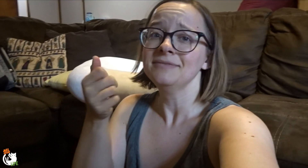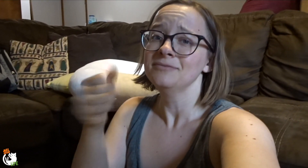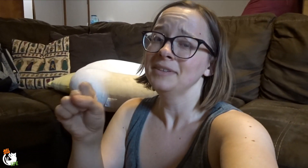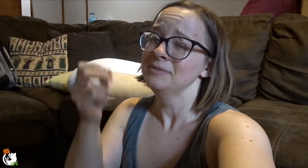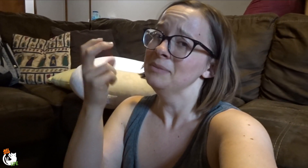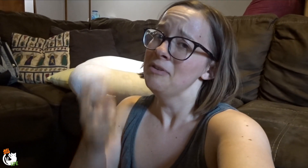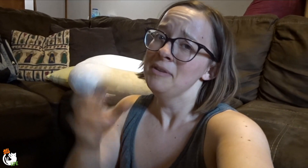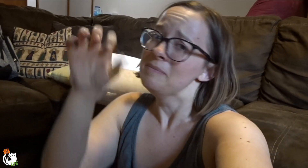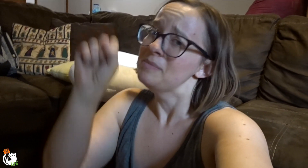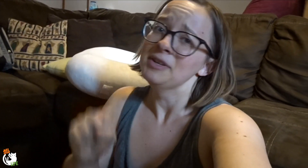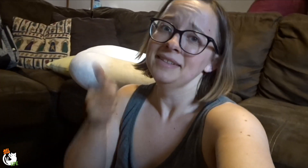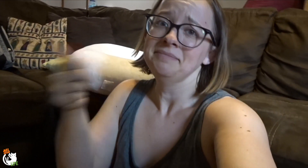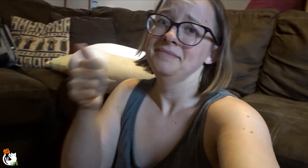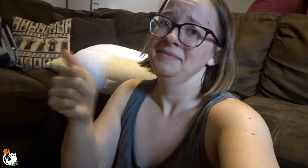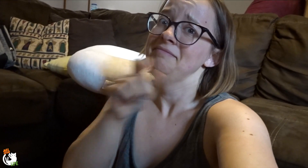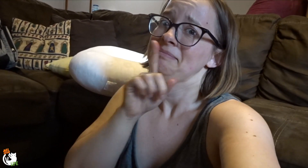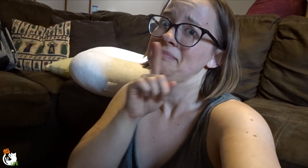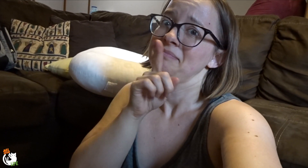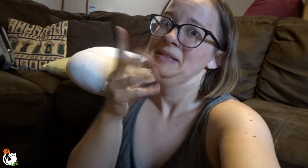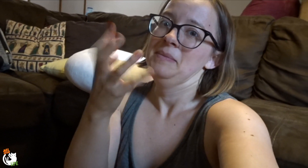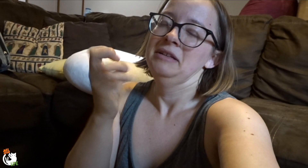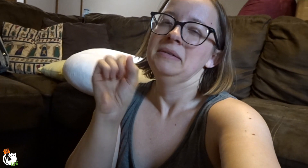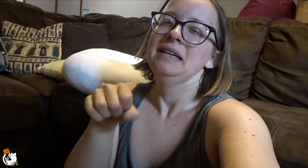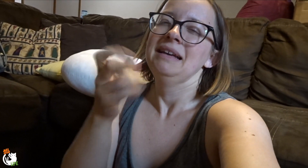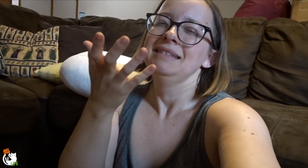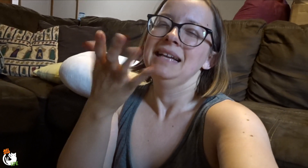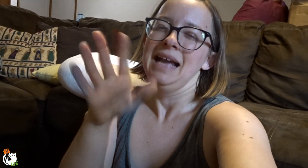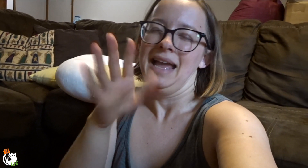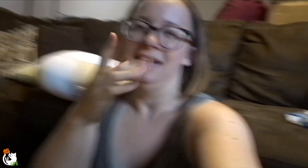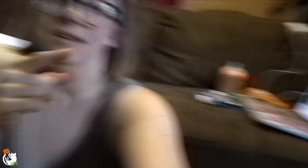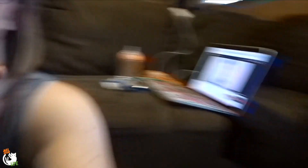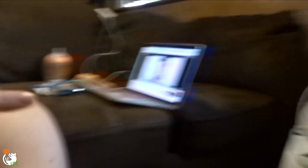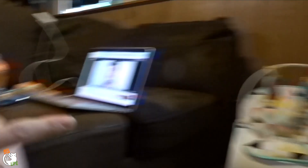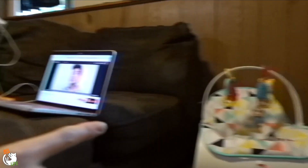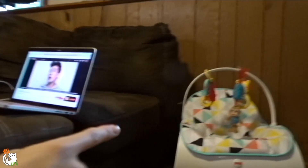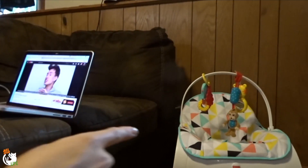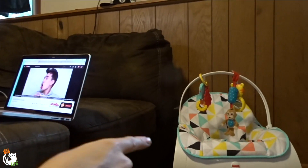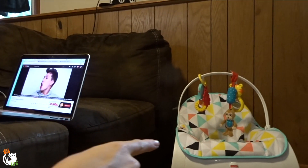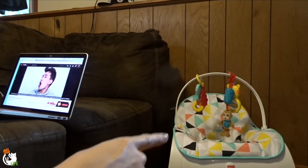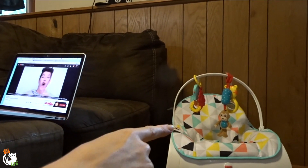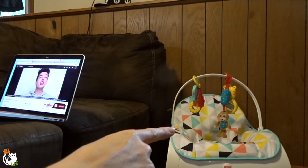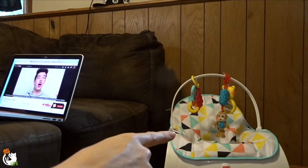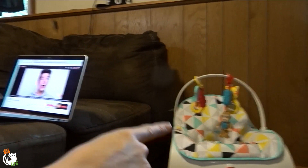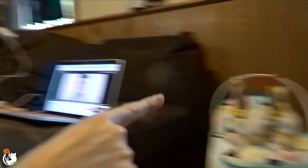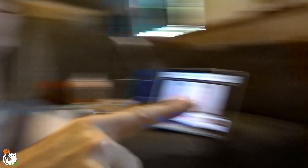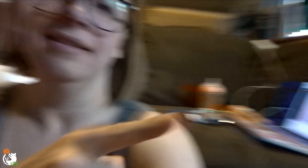He is trying so hard to pull himself up. He really, really wants to. He kind of can on this chair,